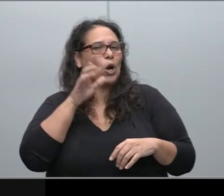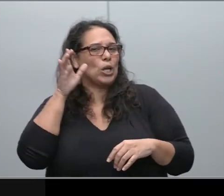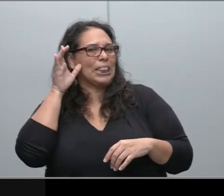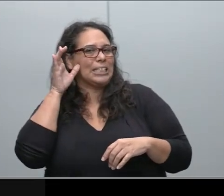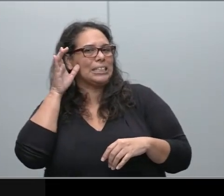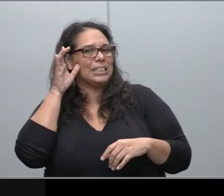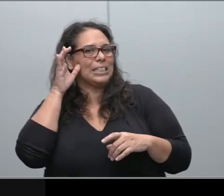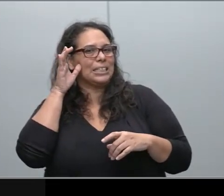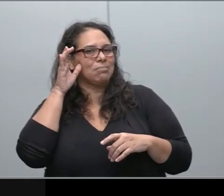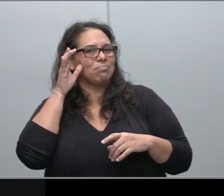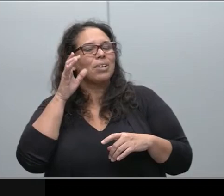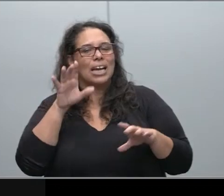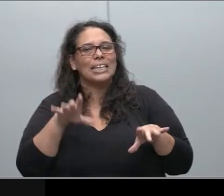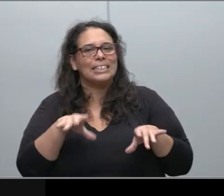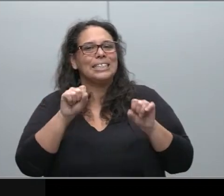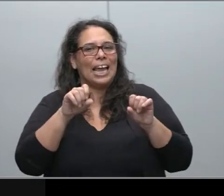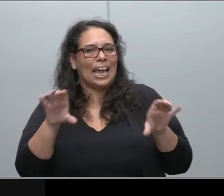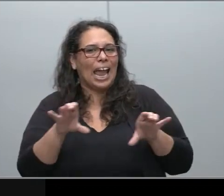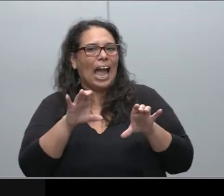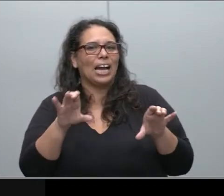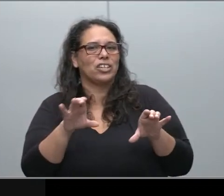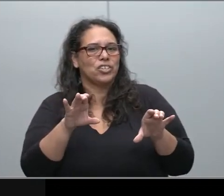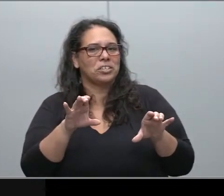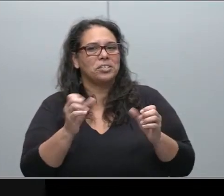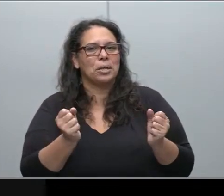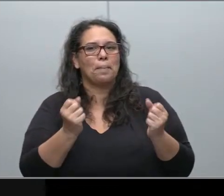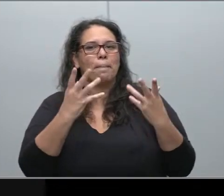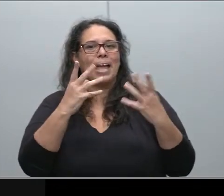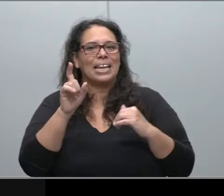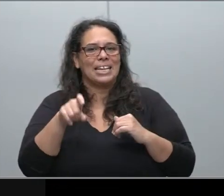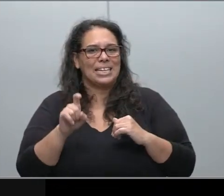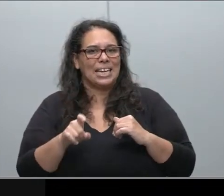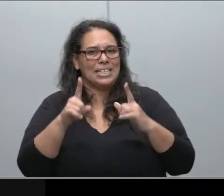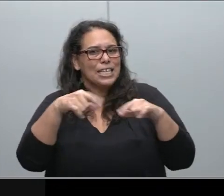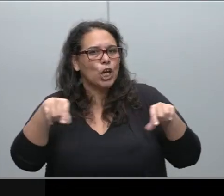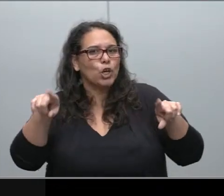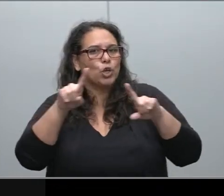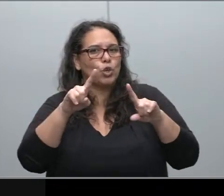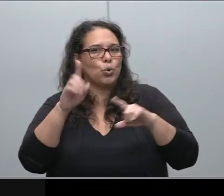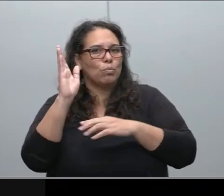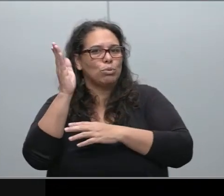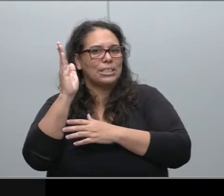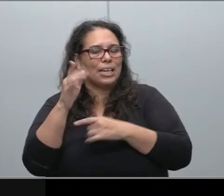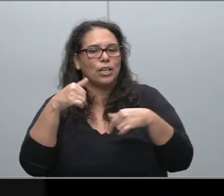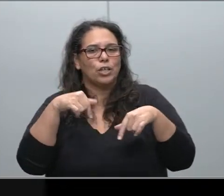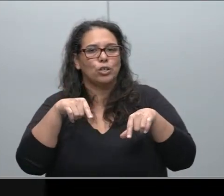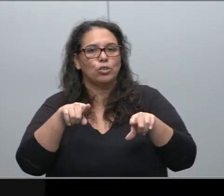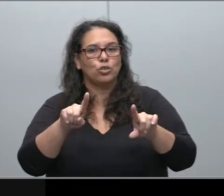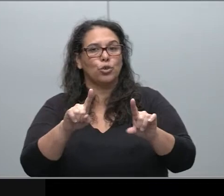And then, there will be one that will be working in or advising around the equity leadership team.